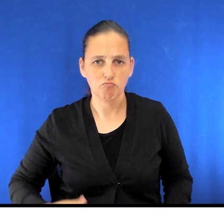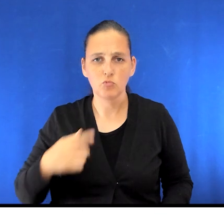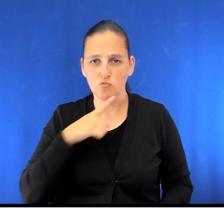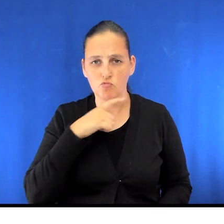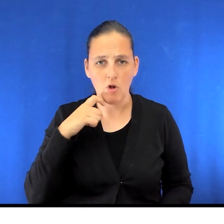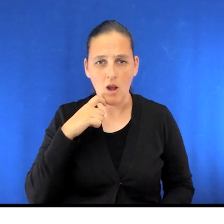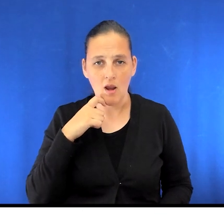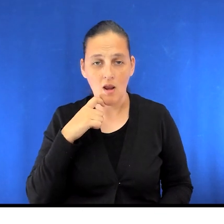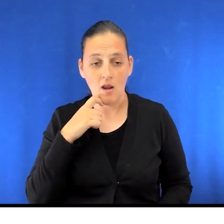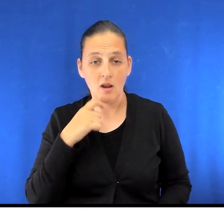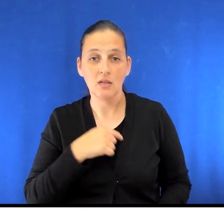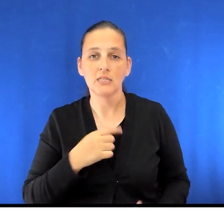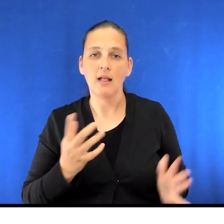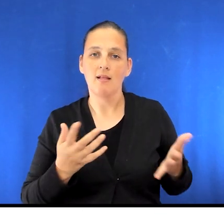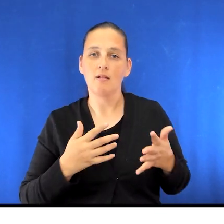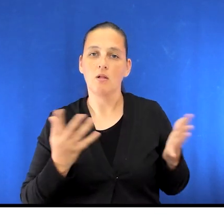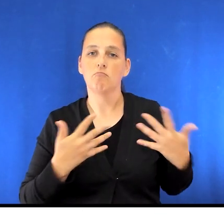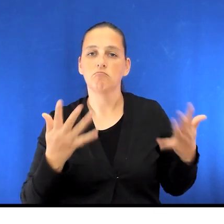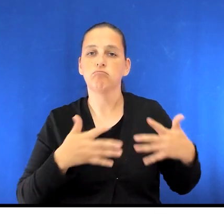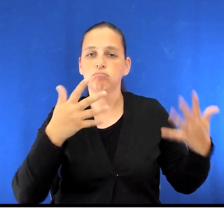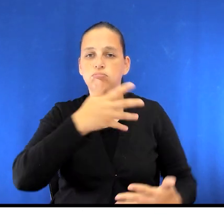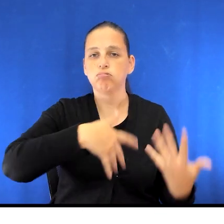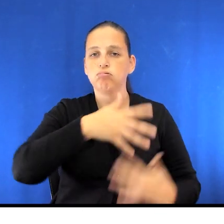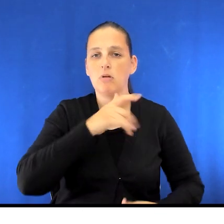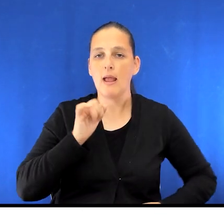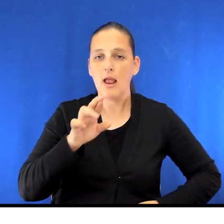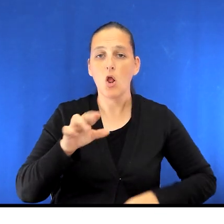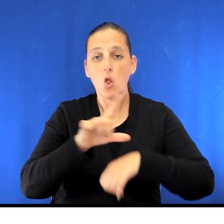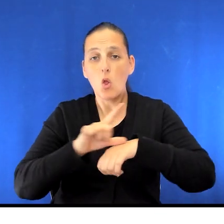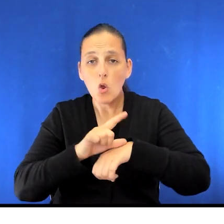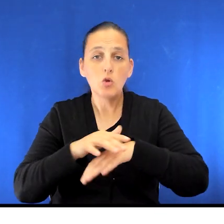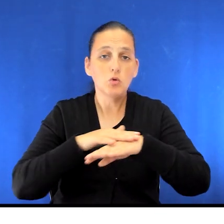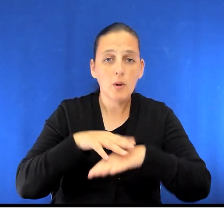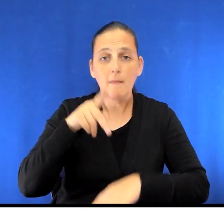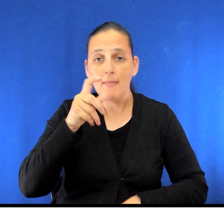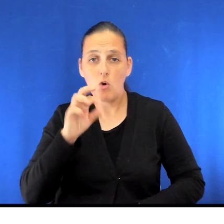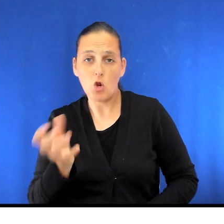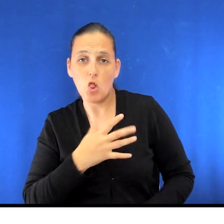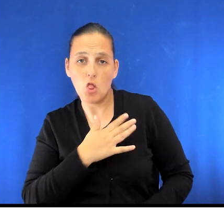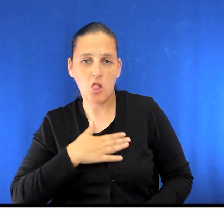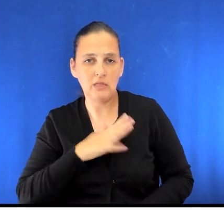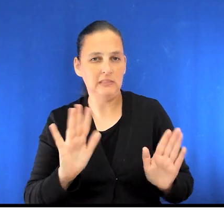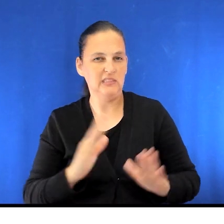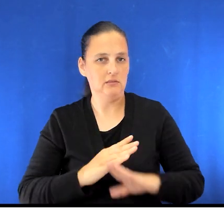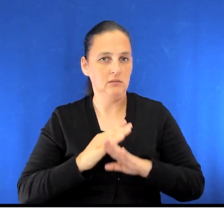Leave the incisions open to air and do not apply any lotions, powders or creams. You'll want to also keep your incisions